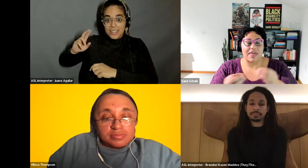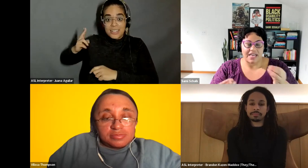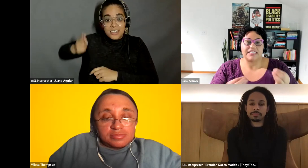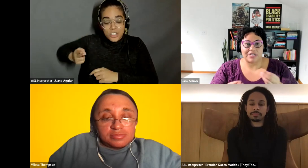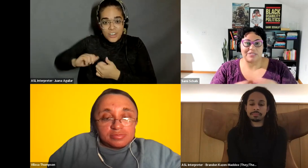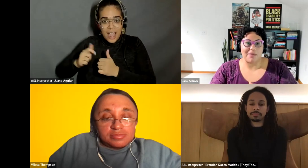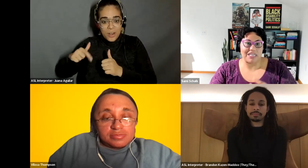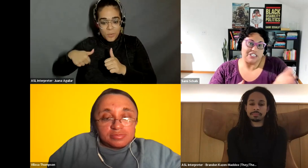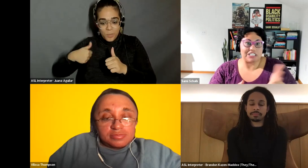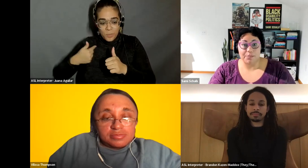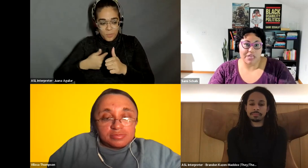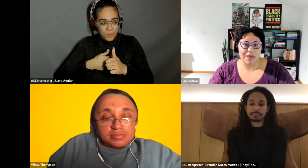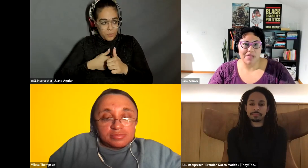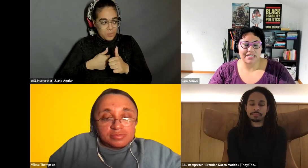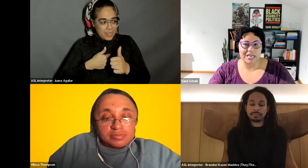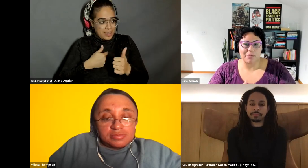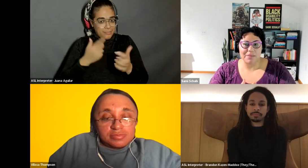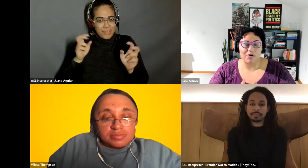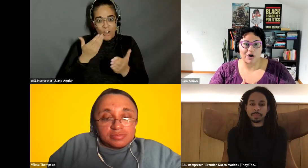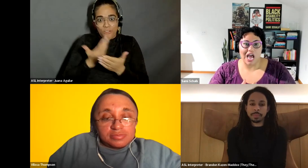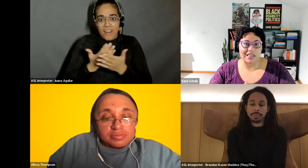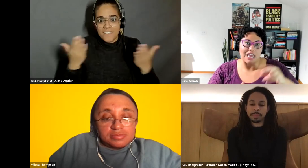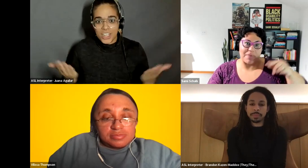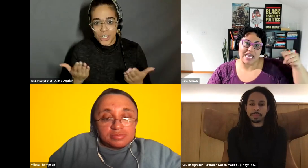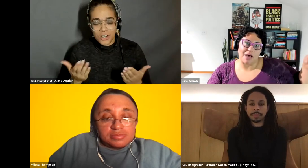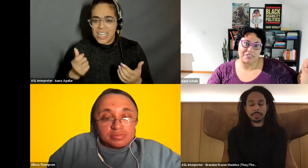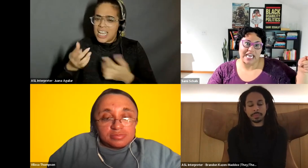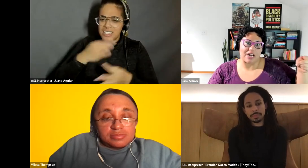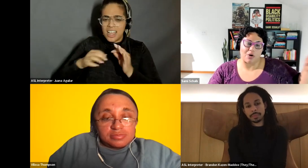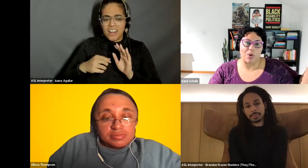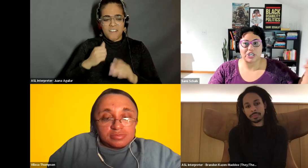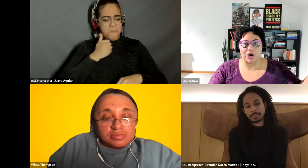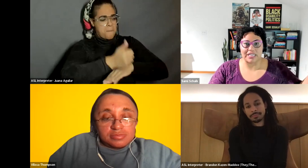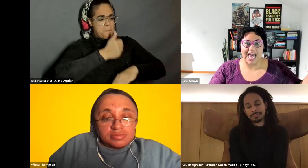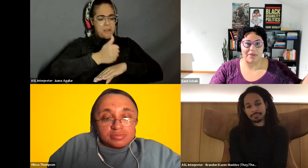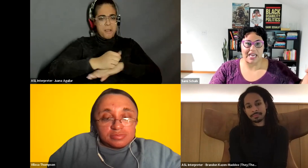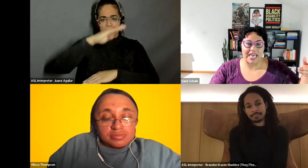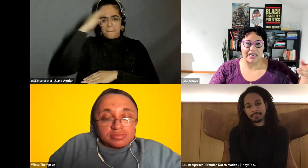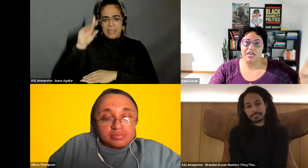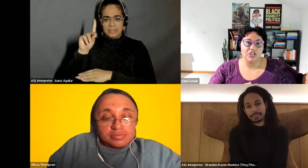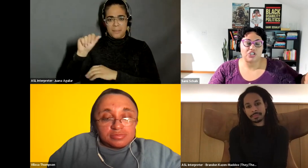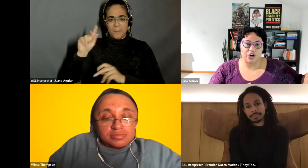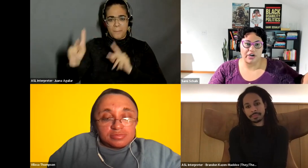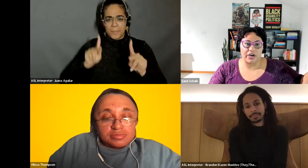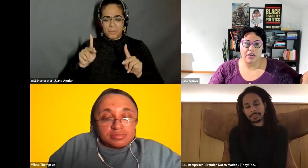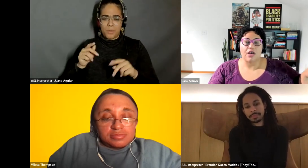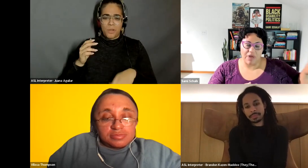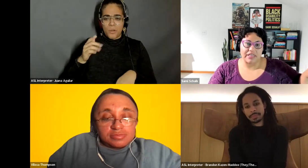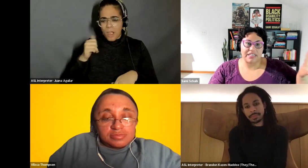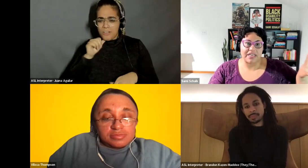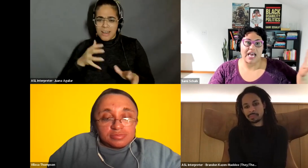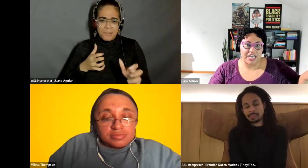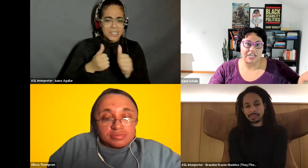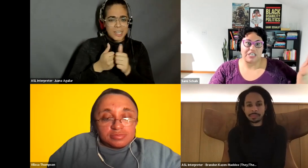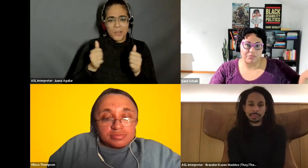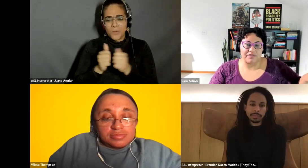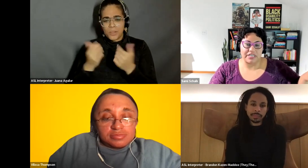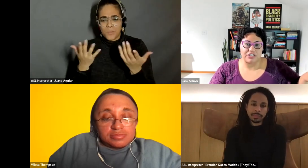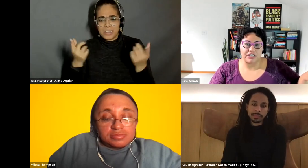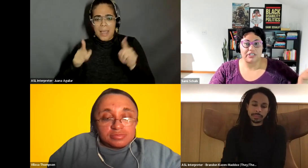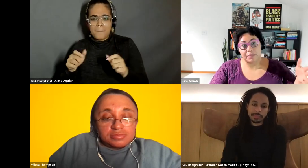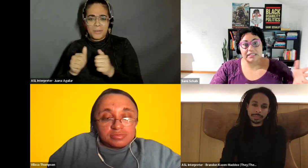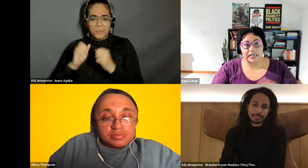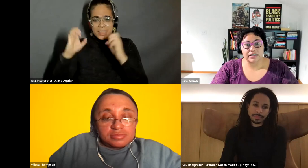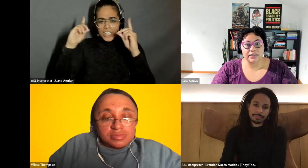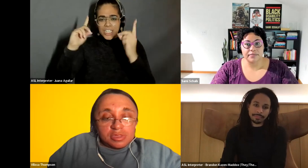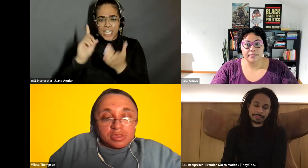Sami Schalk: what I think sometimes happen is just like blaming back disabled people for not like being up to date on what's currently happening in certain relatively educationally privileged spaces.